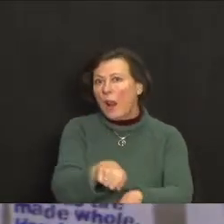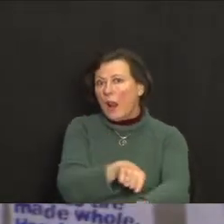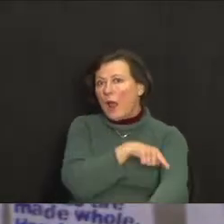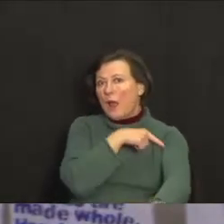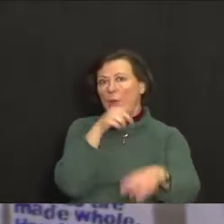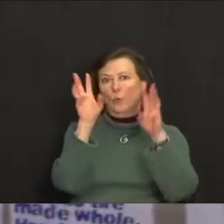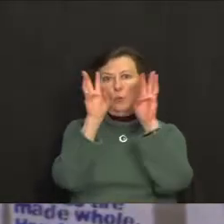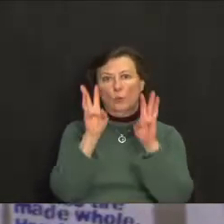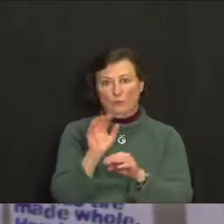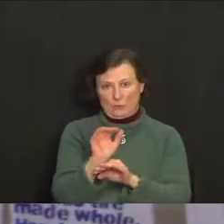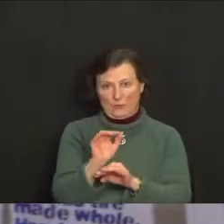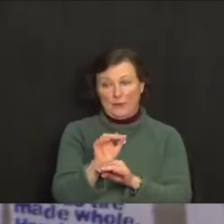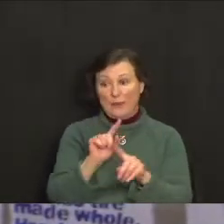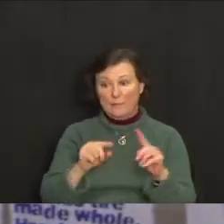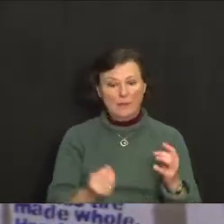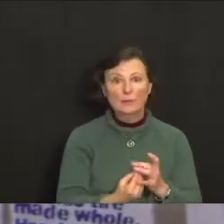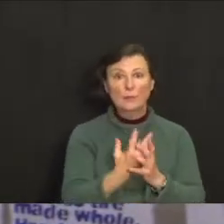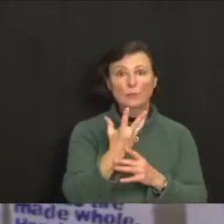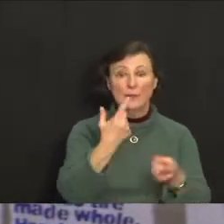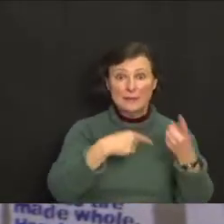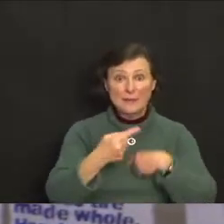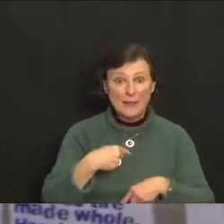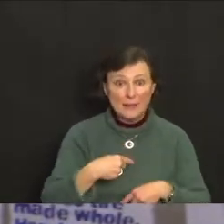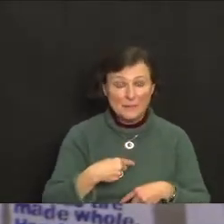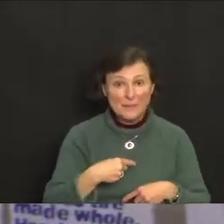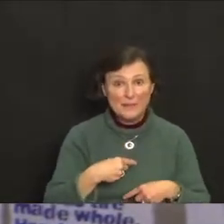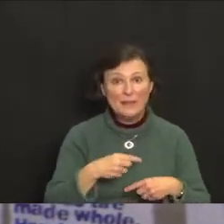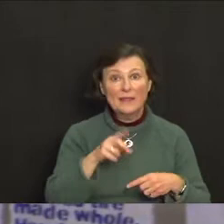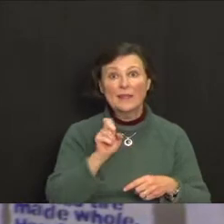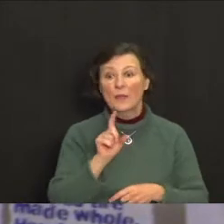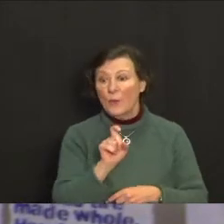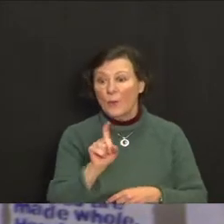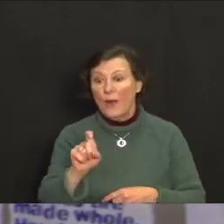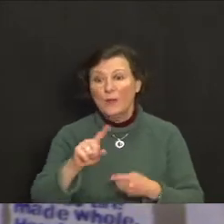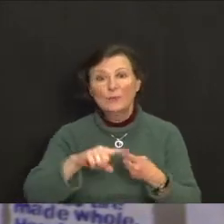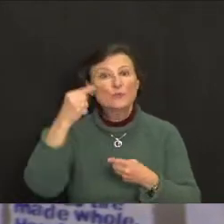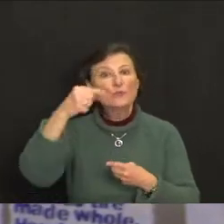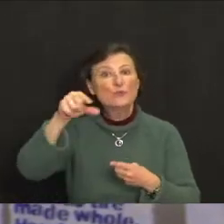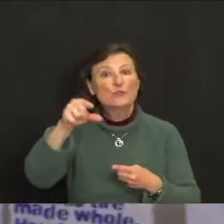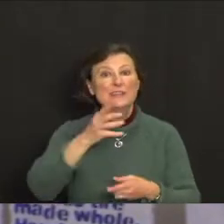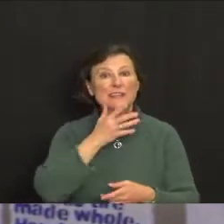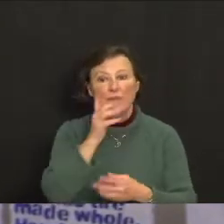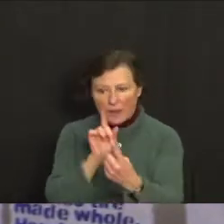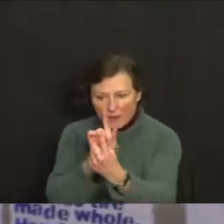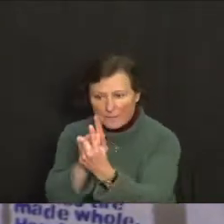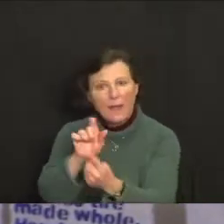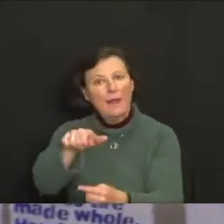But when spring came he walked out into the green grass and there he met another chameleon.